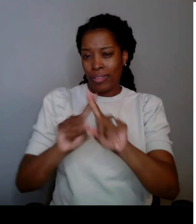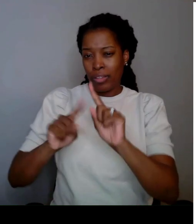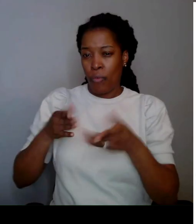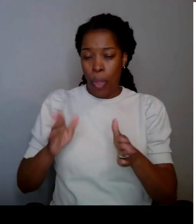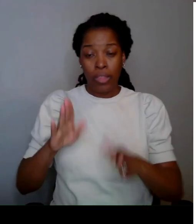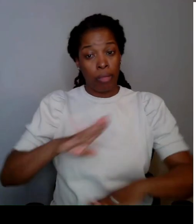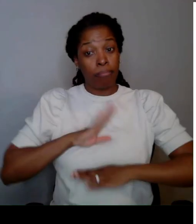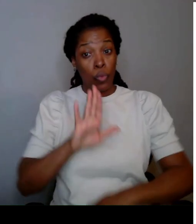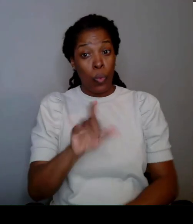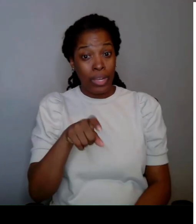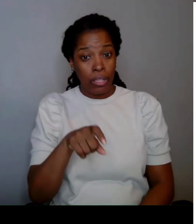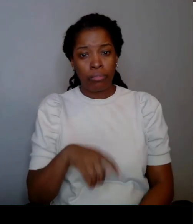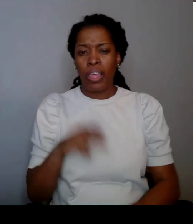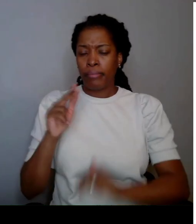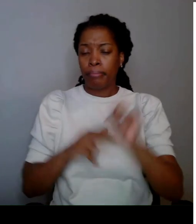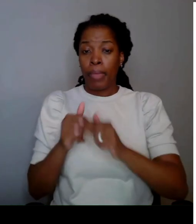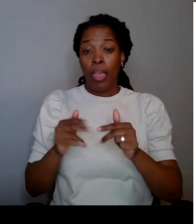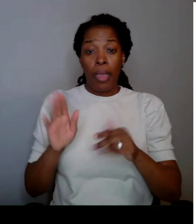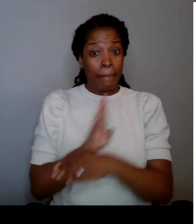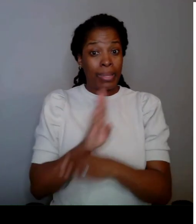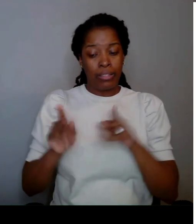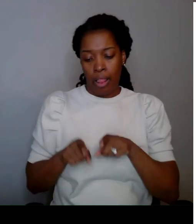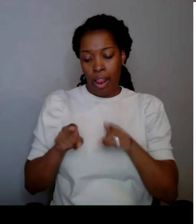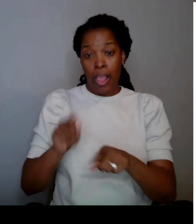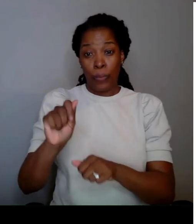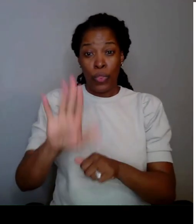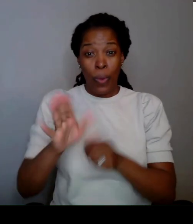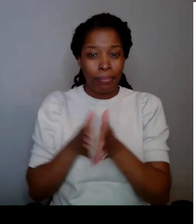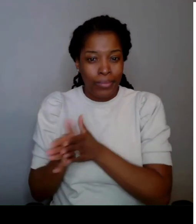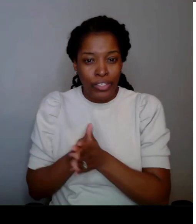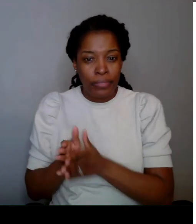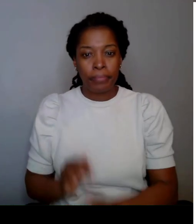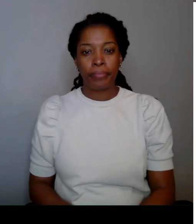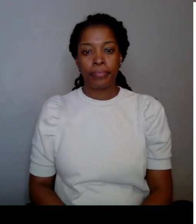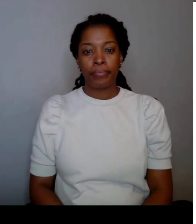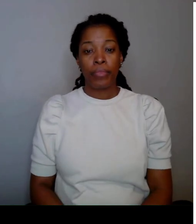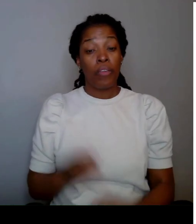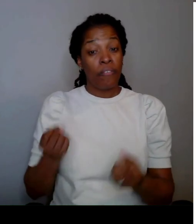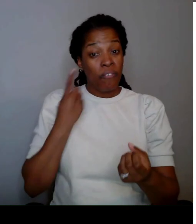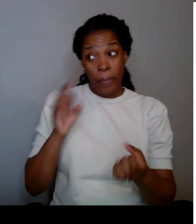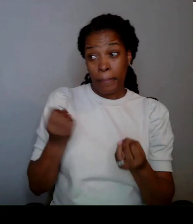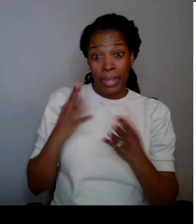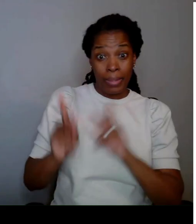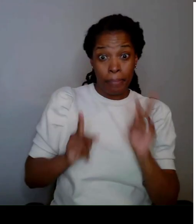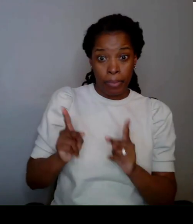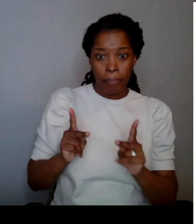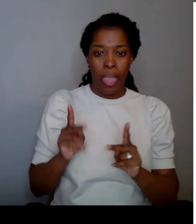For many, it provides independence, flexibility, and greater control over their working environment and future.